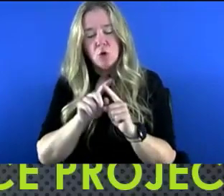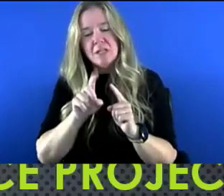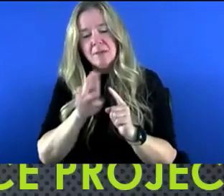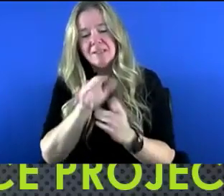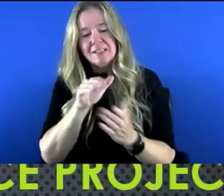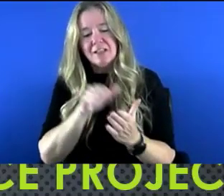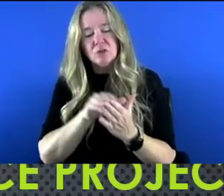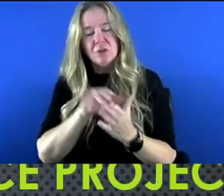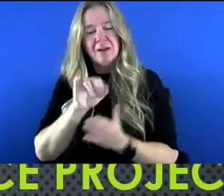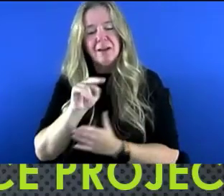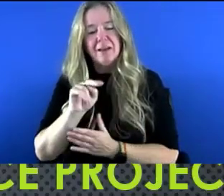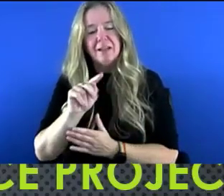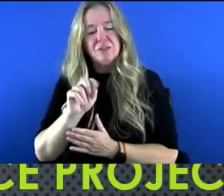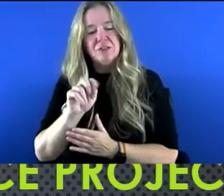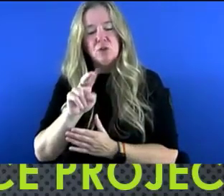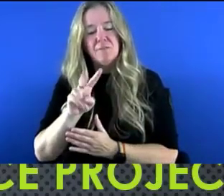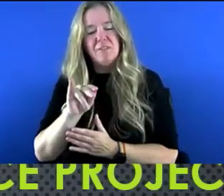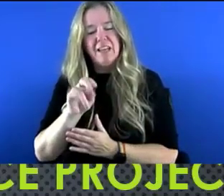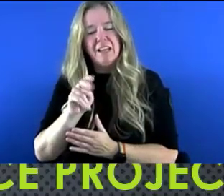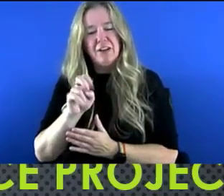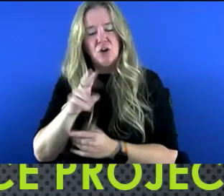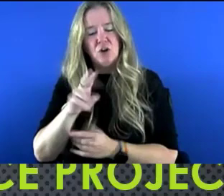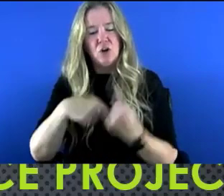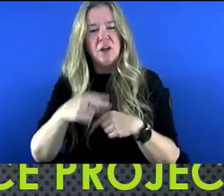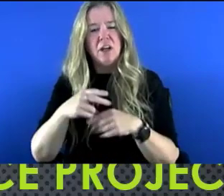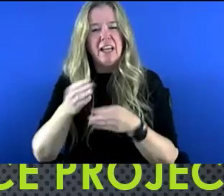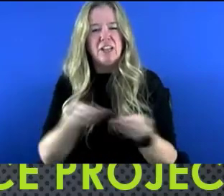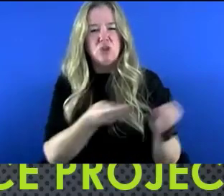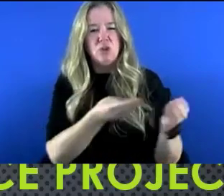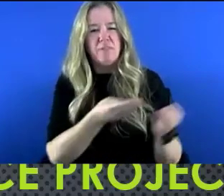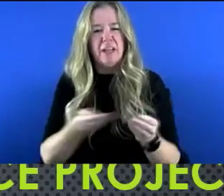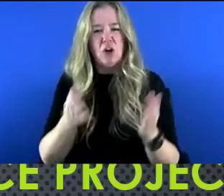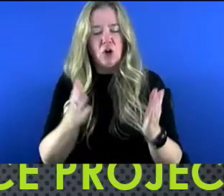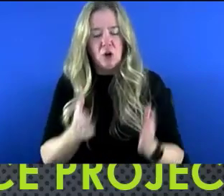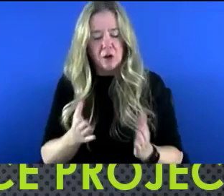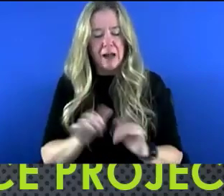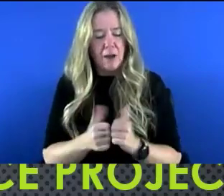and see how that works and where they're working in Michigan, how they're trained.